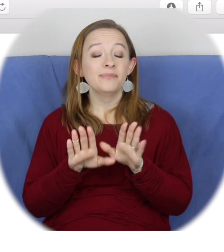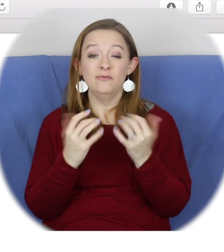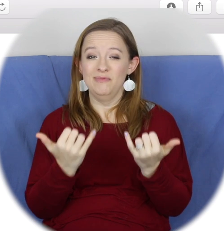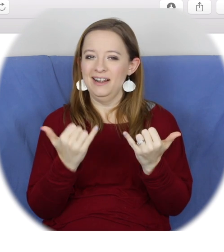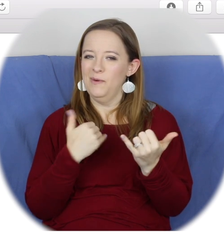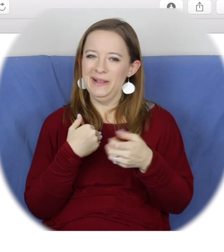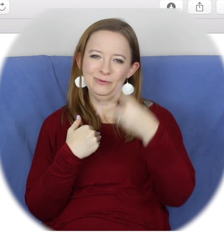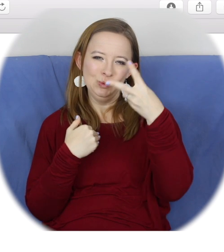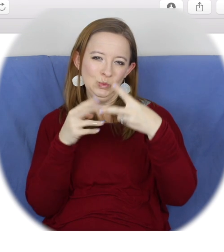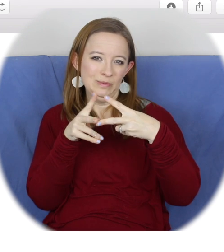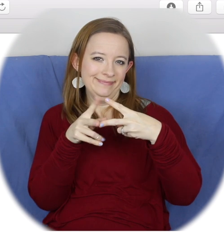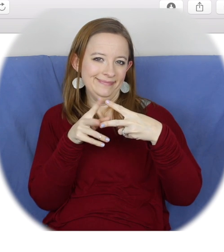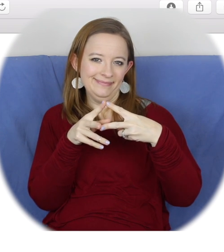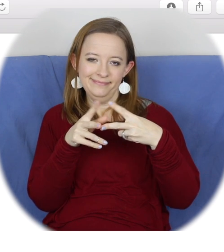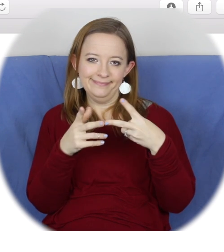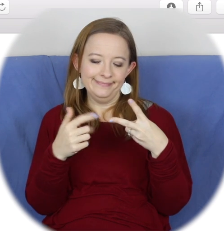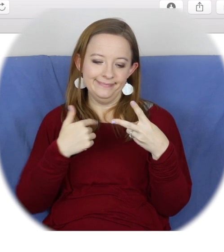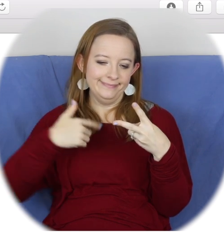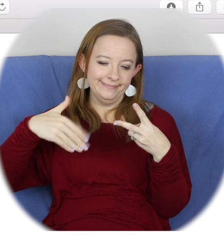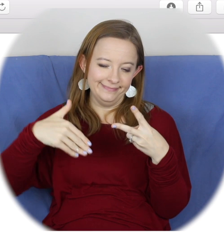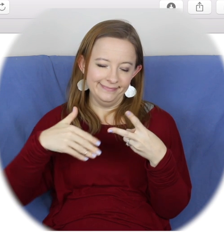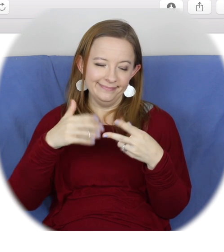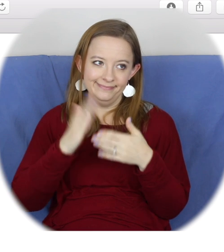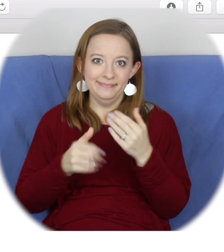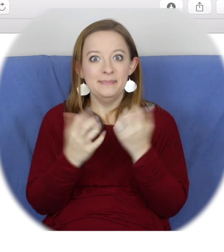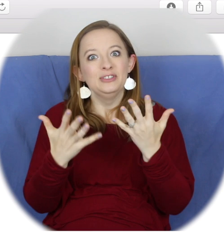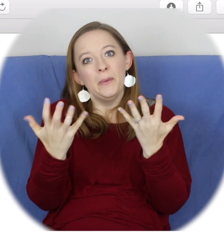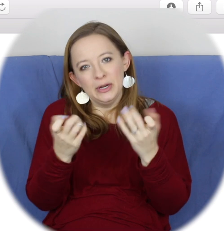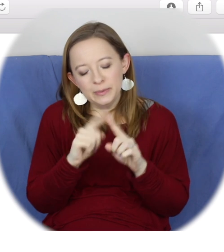Now, for right now I just have two samples of work. I haven't done quite as much as I'd like to.